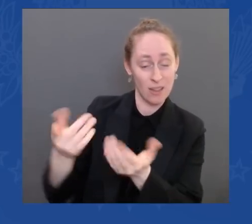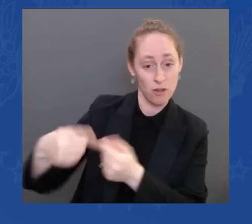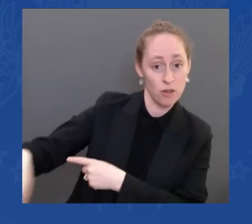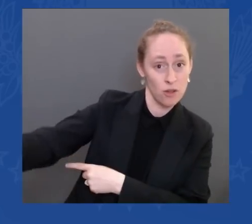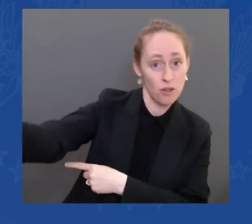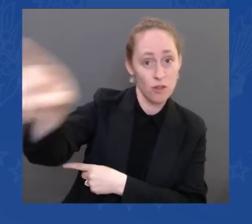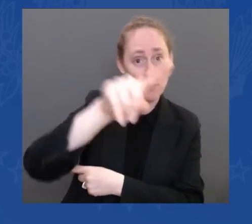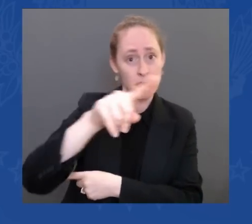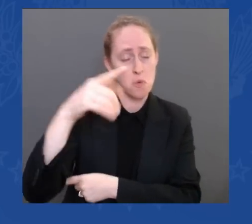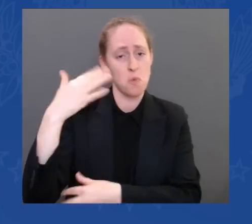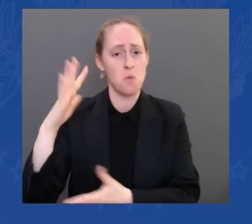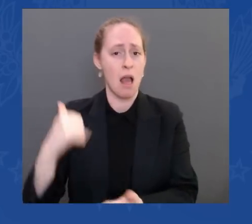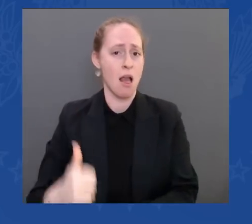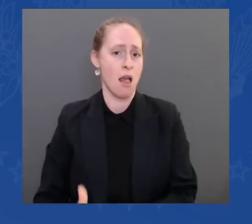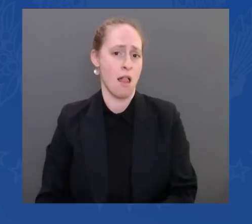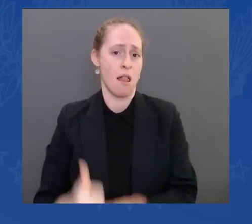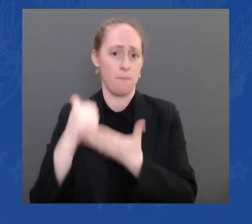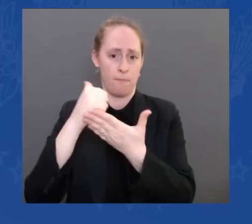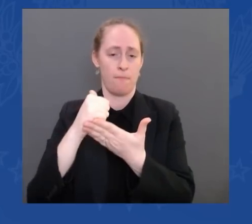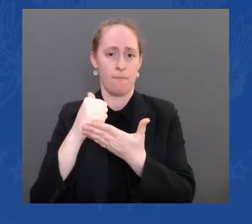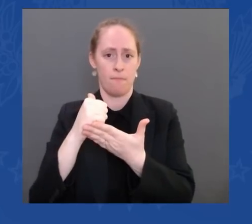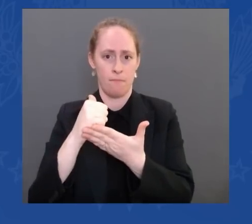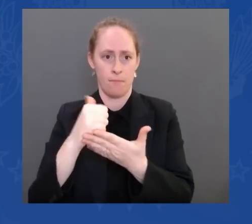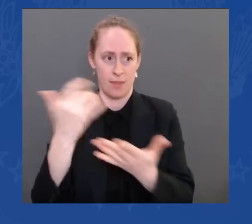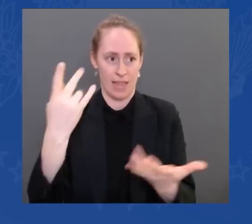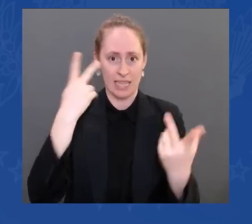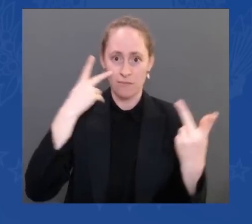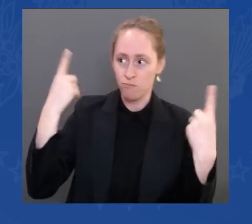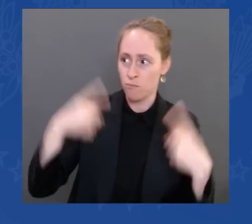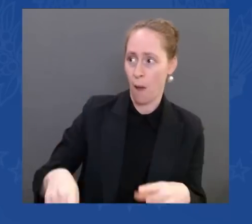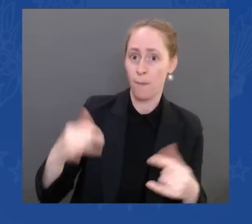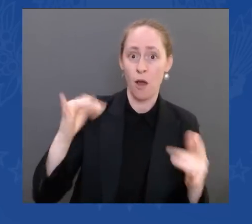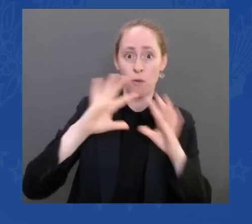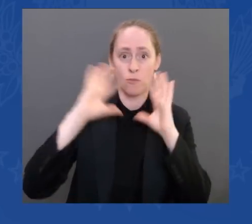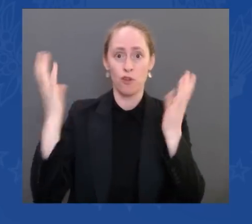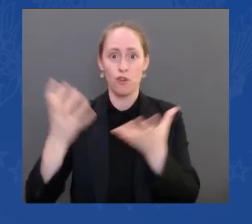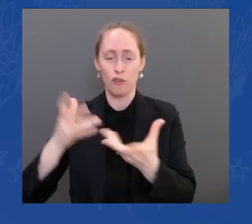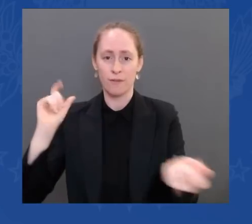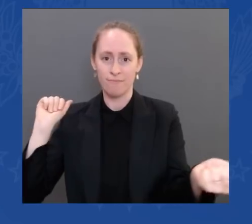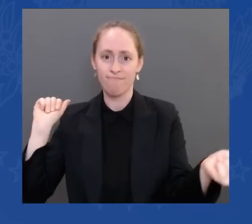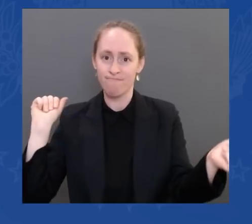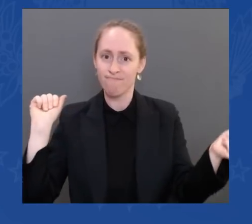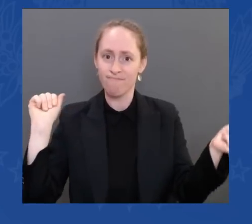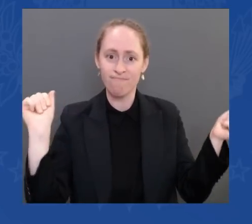Folks, there's an ongoing battle in the world between autocracy and democracy.